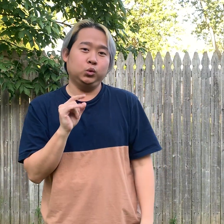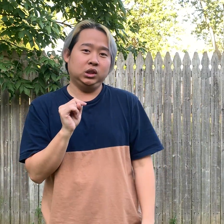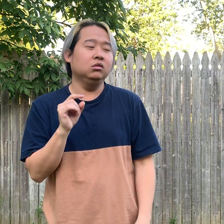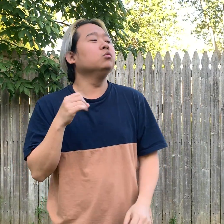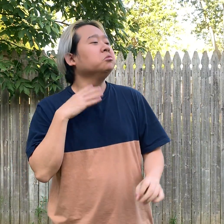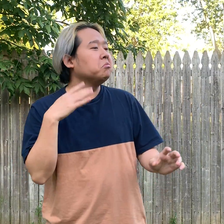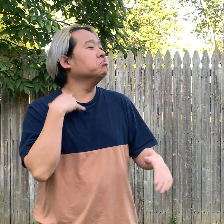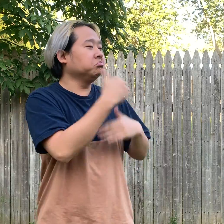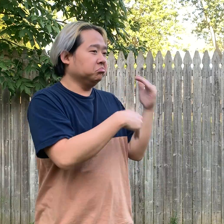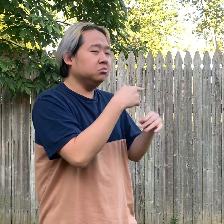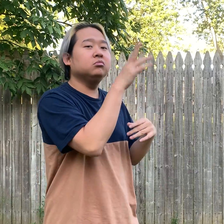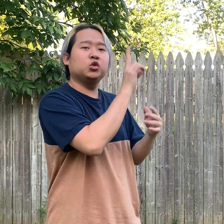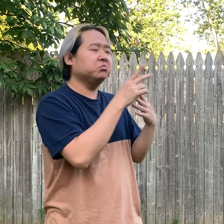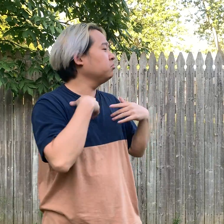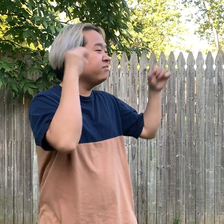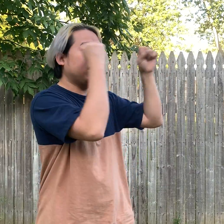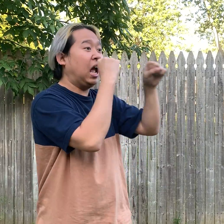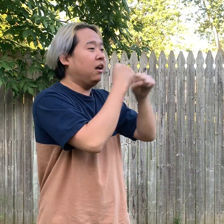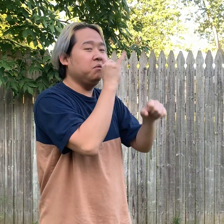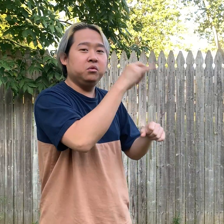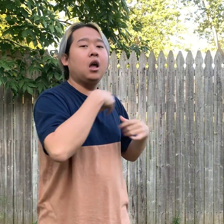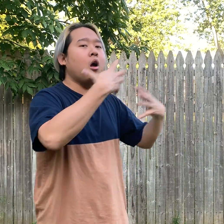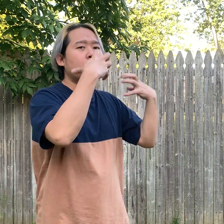Despite my desire to change majors, everyone told me I couldn't do it.